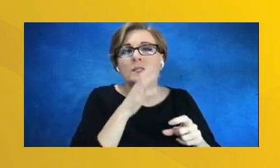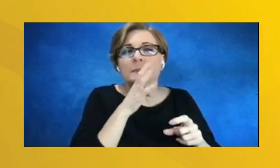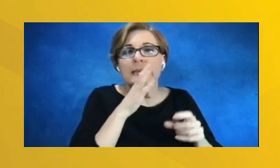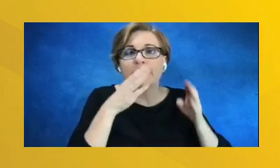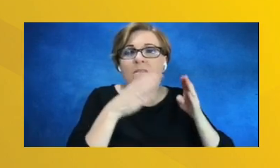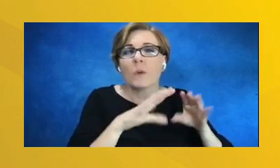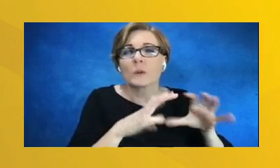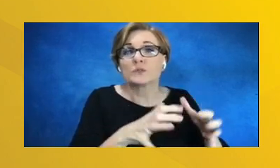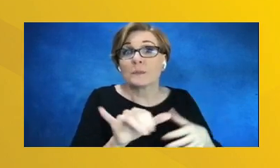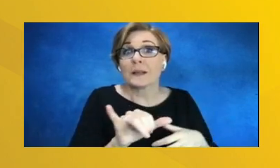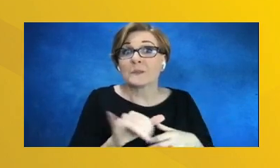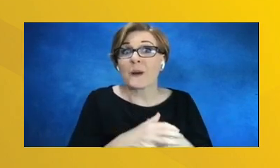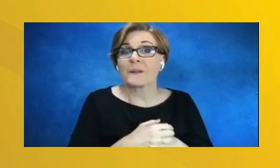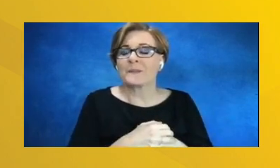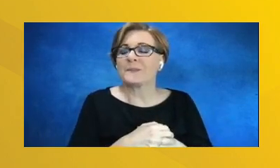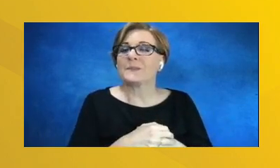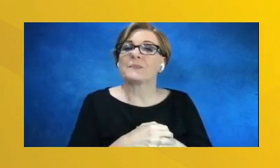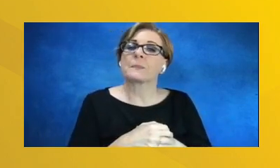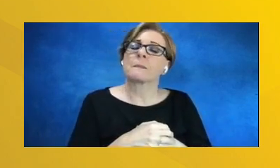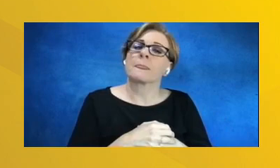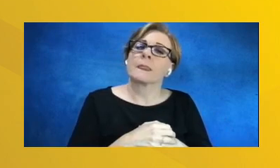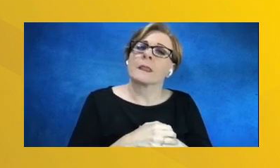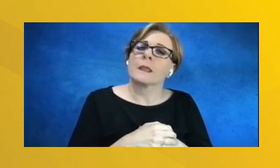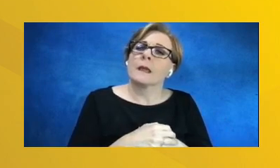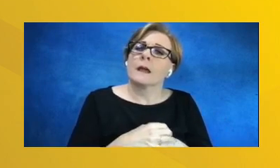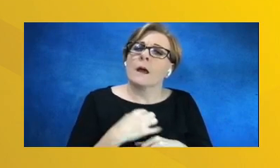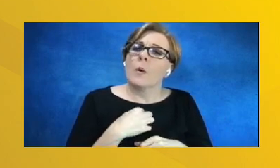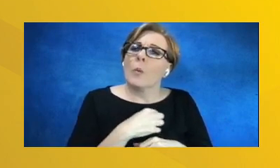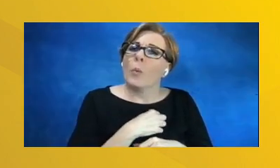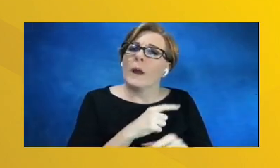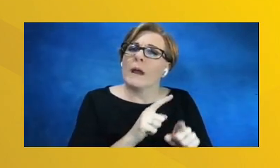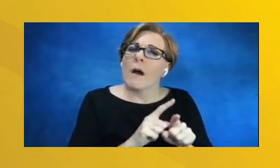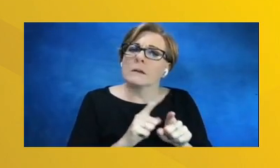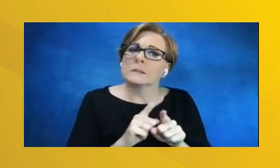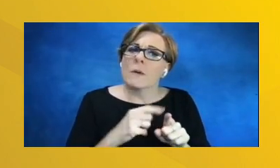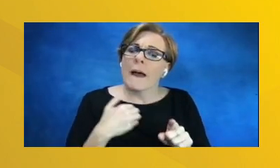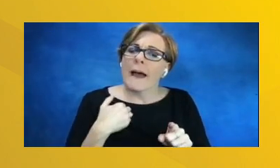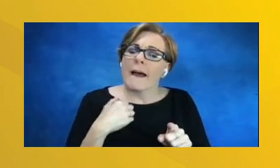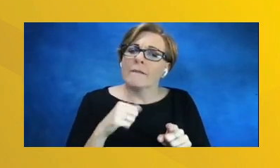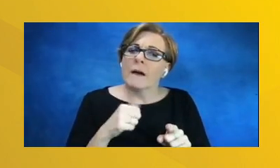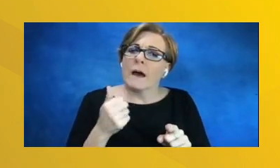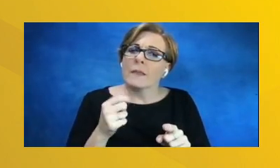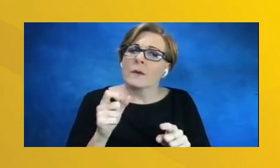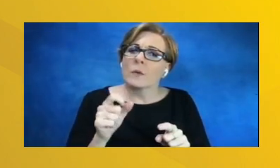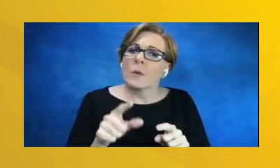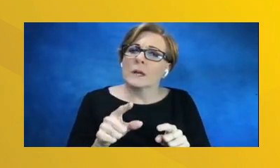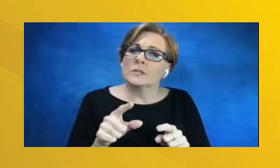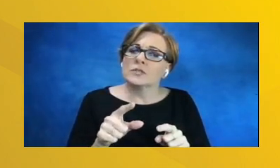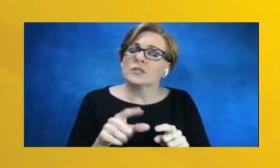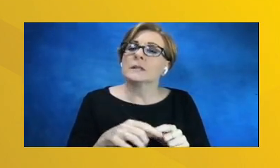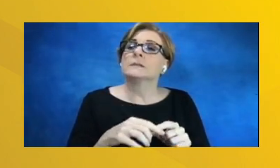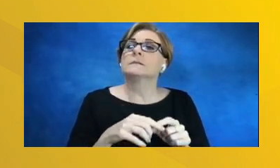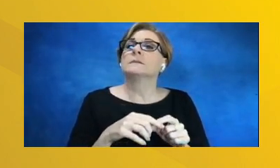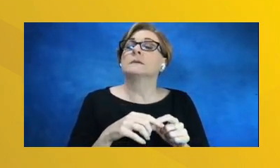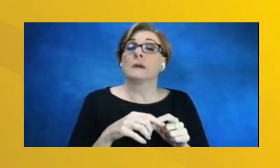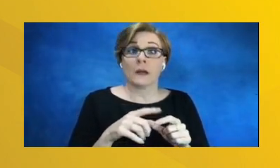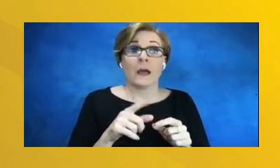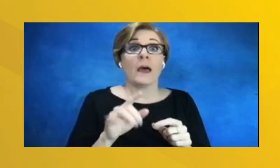Alright. And then we also have a question of... Let's see. Is the complete tool kit available?